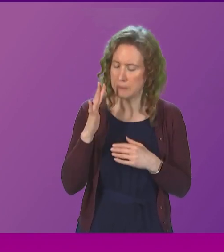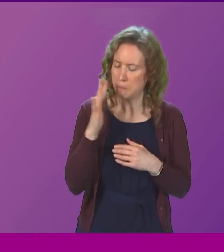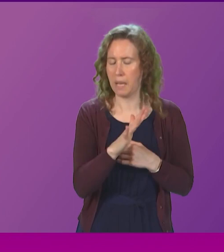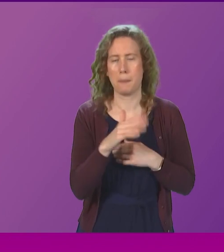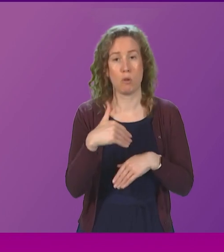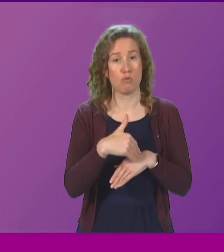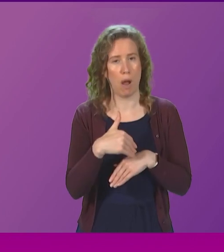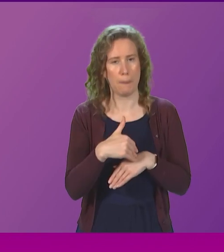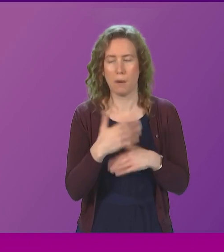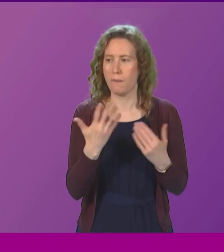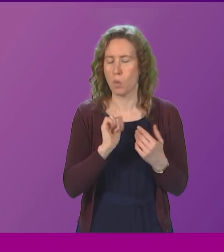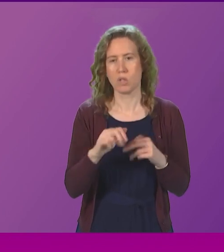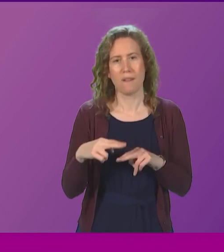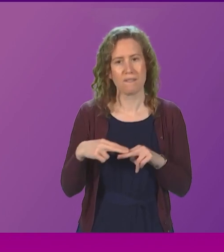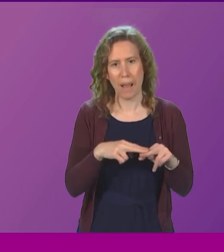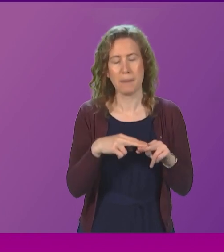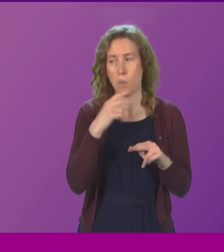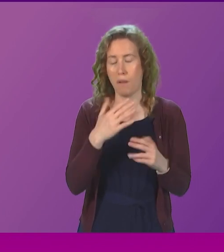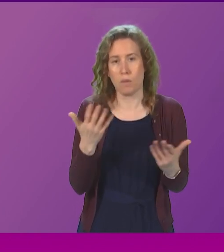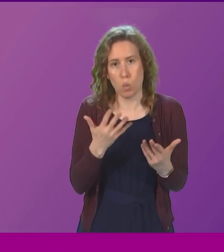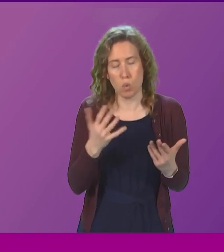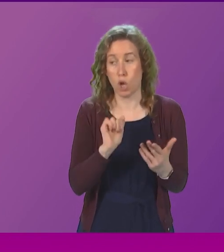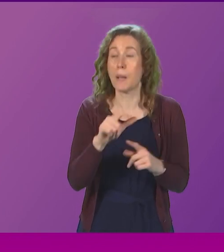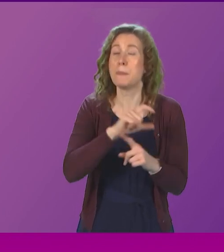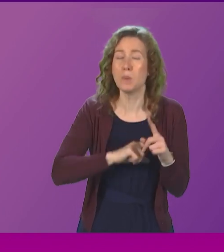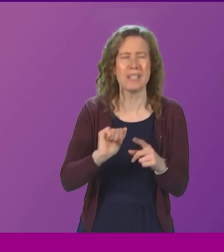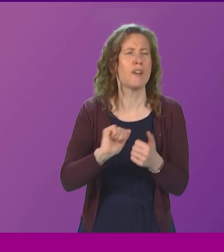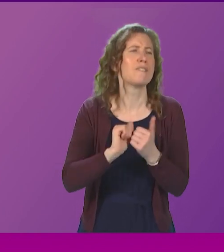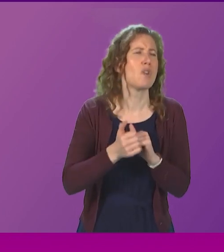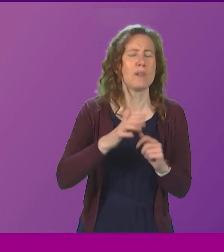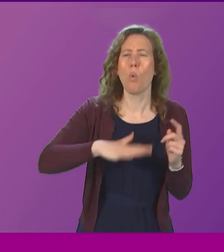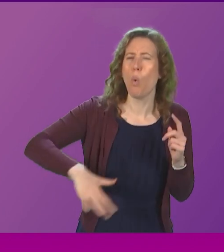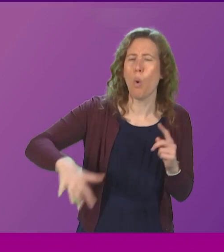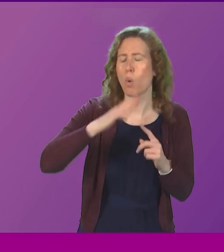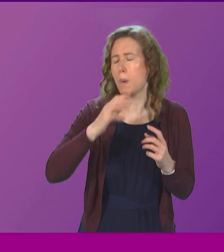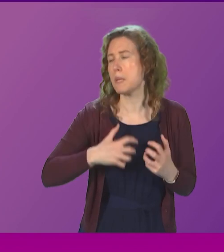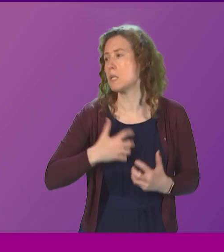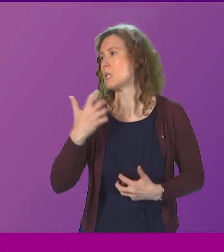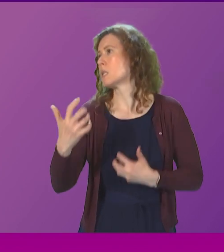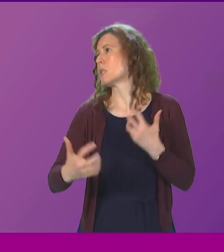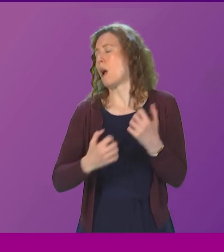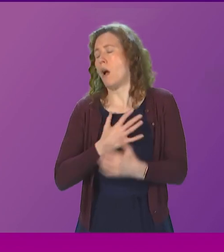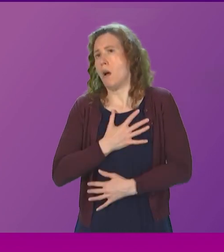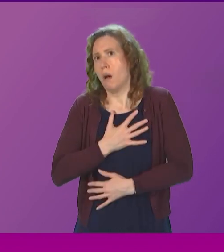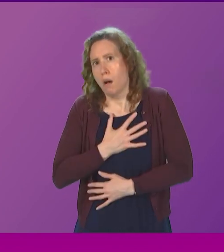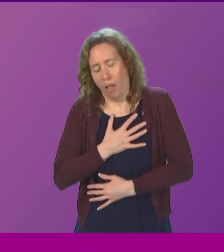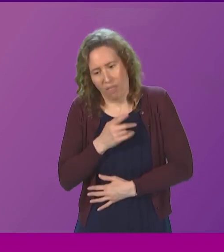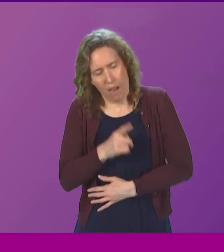Her family, friends and community will undoubtedly be reeling from the barbarity of that sickening